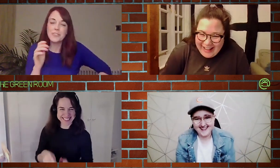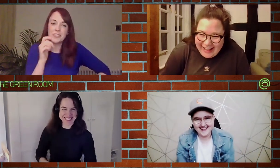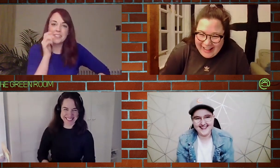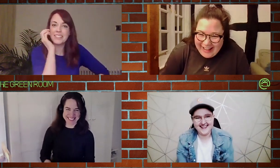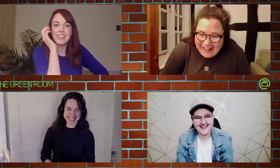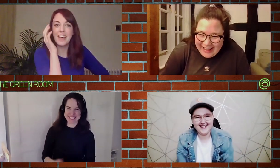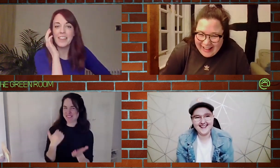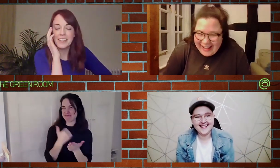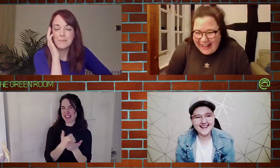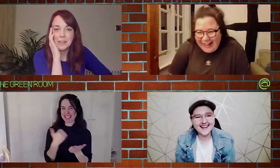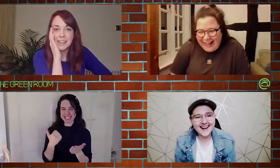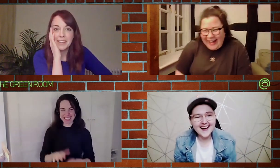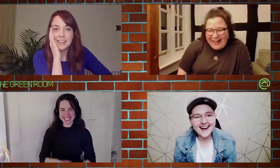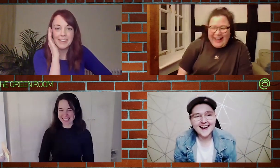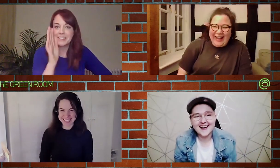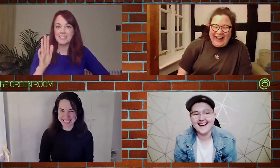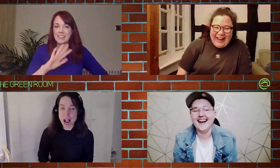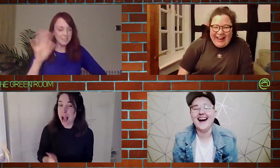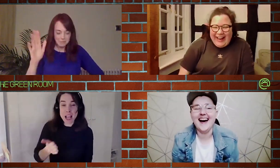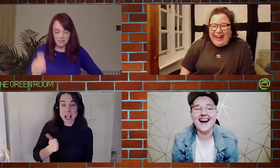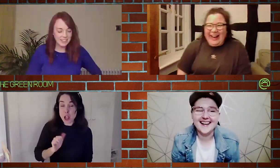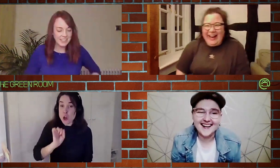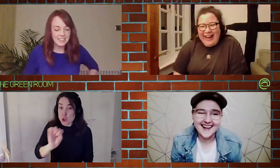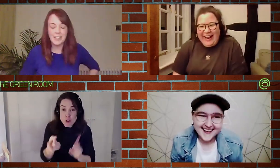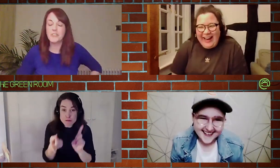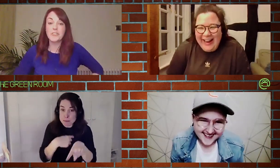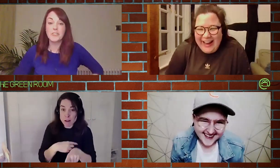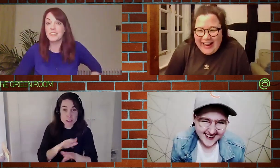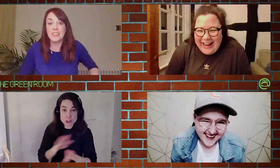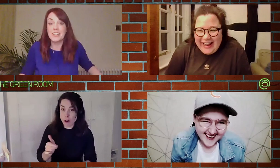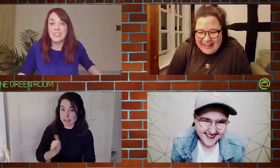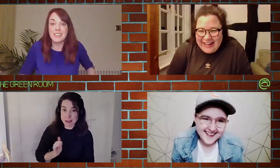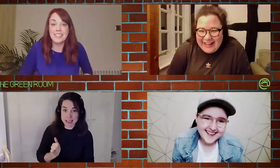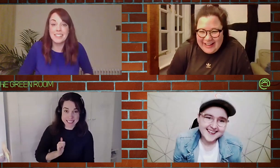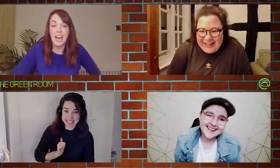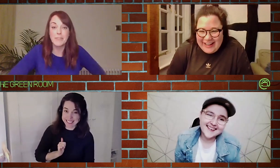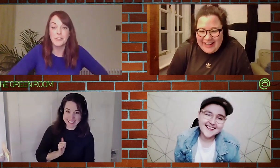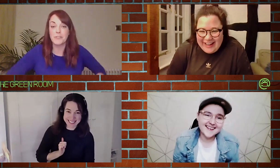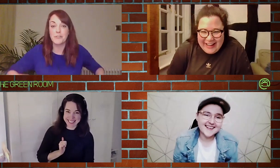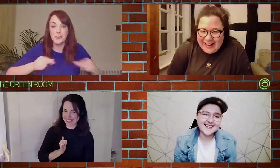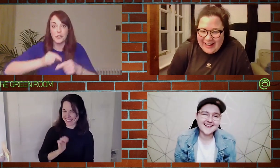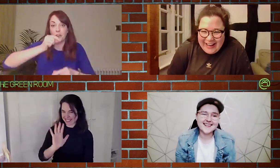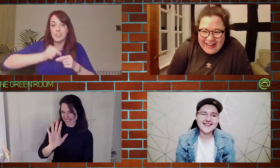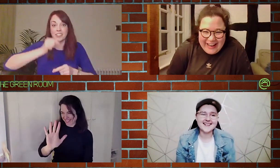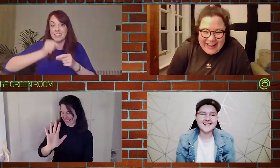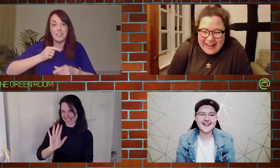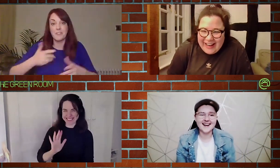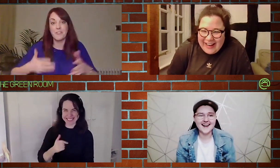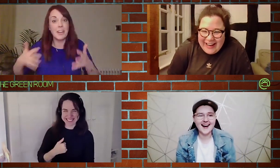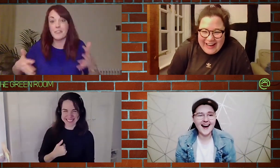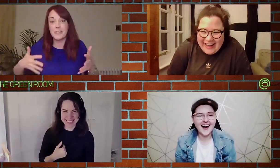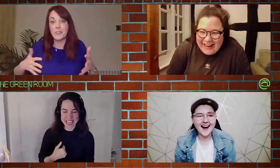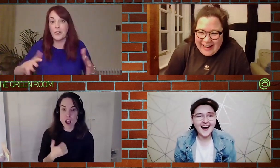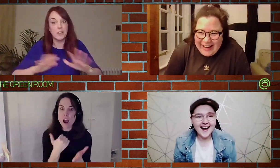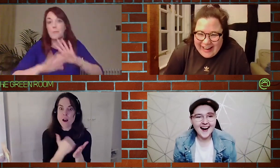gonna say that. That's brilliant. That's fantastic. Just that's an advert for the yogurt. For anyone that's clogged up, okay,